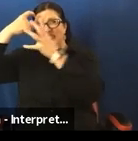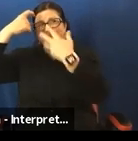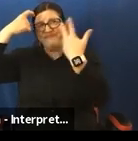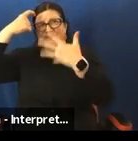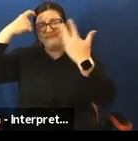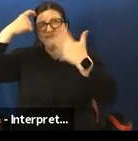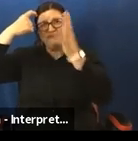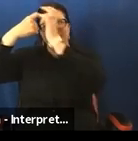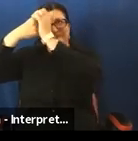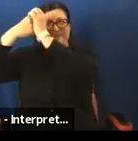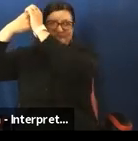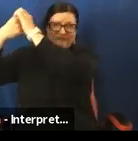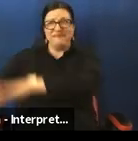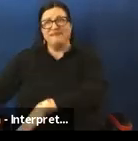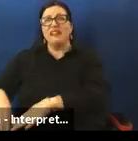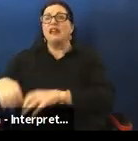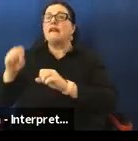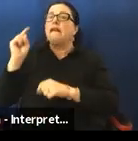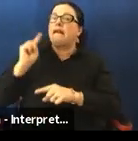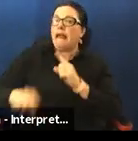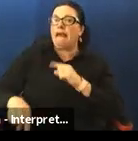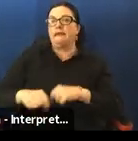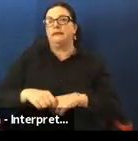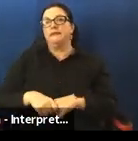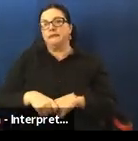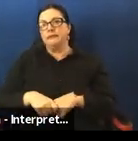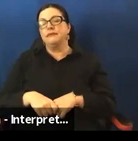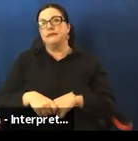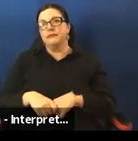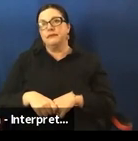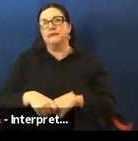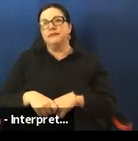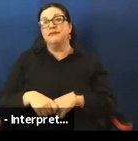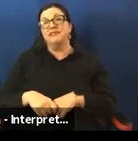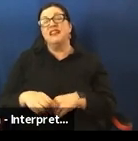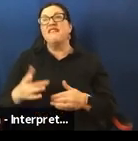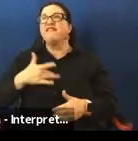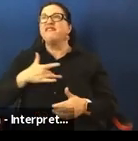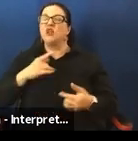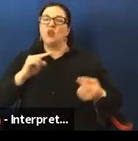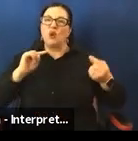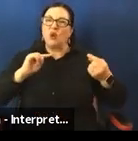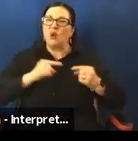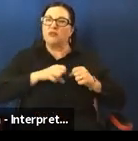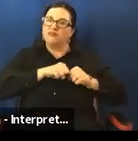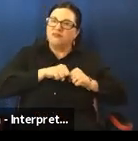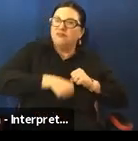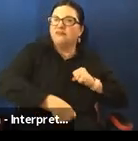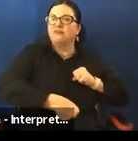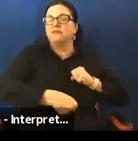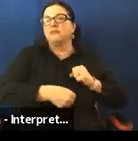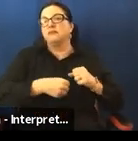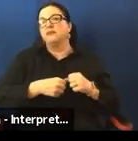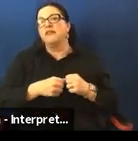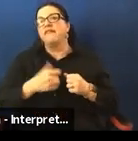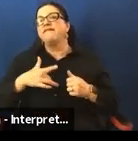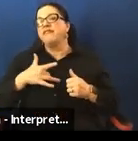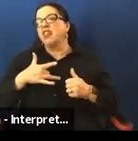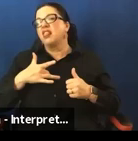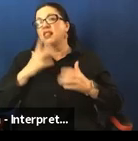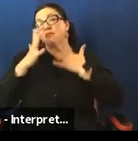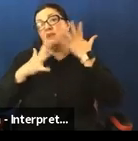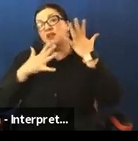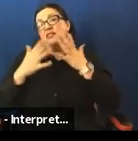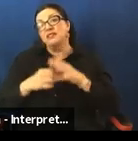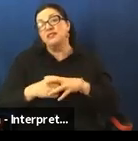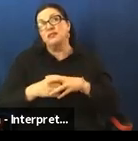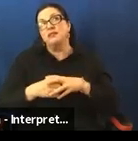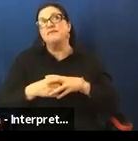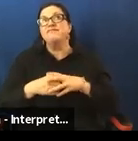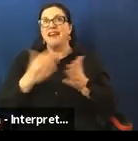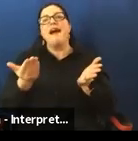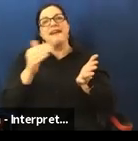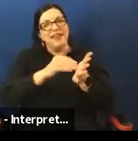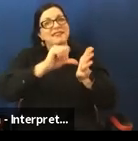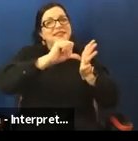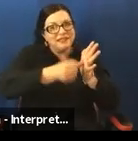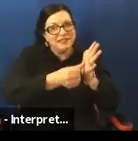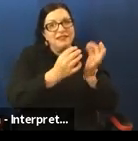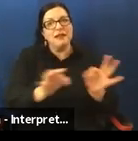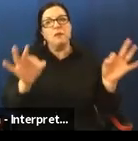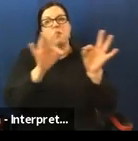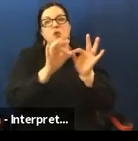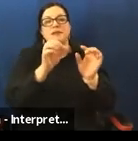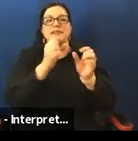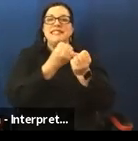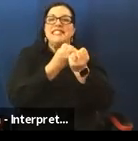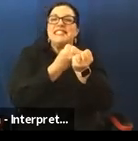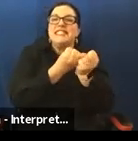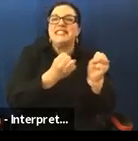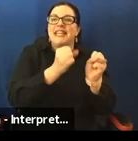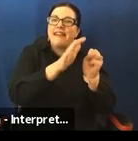Jason Williams: I don't know if it was because they didn't care or they couldn't do it. But that hurt and I have shame around that. So that's the other thing we got to come out of with safety and understanding and support and those sorts of things. Any other questions.